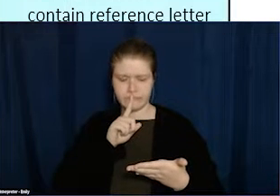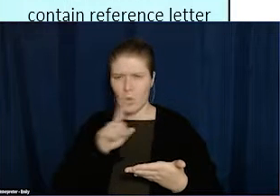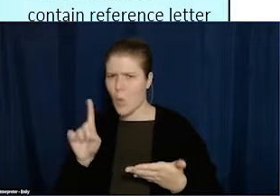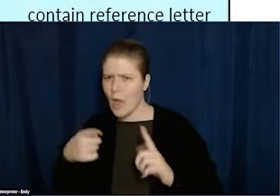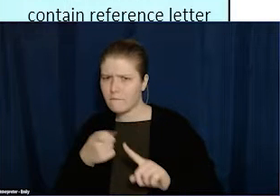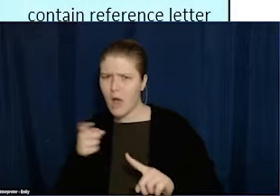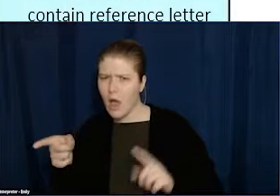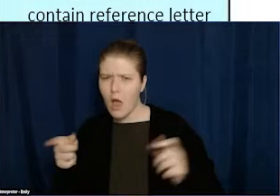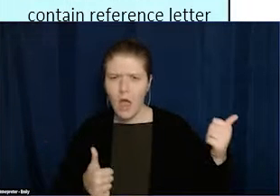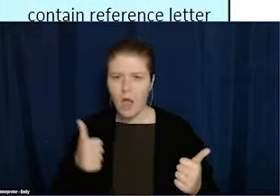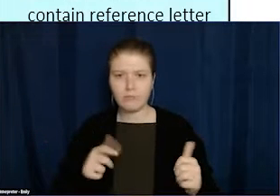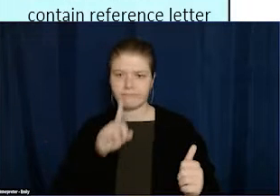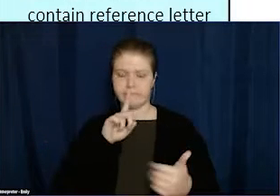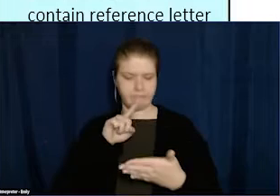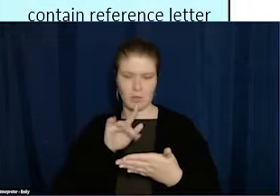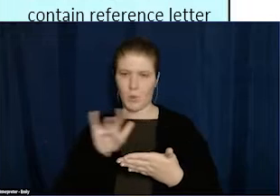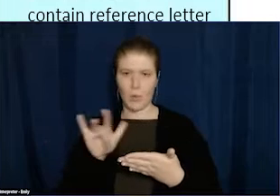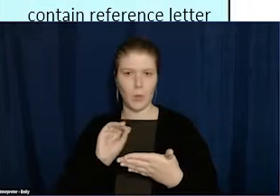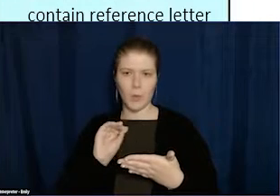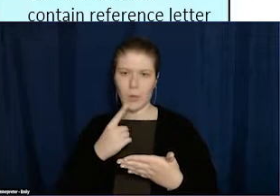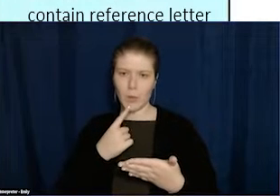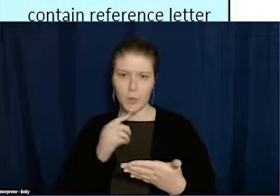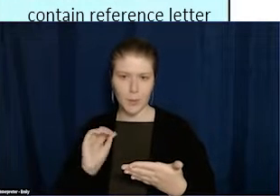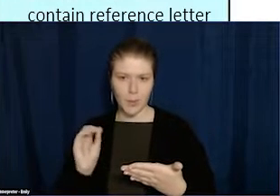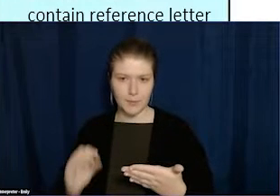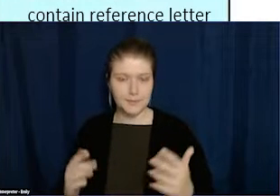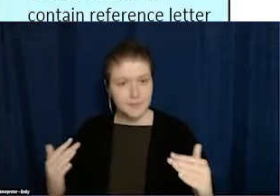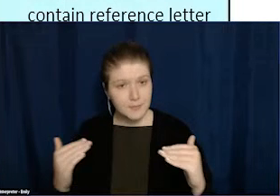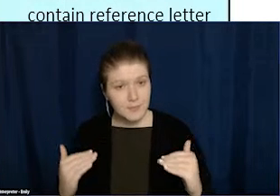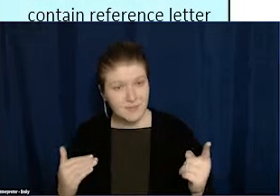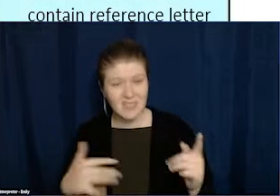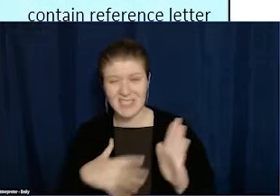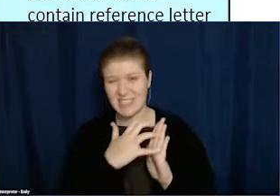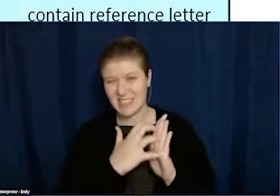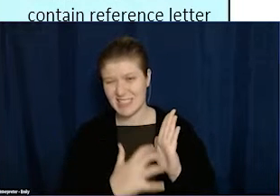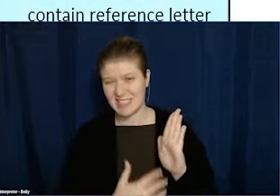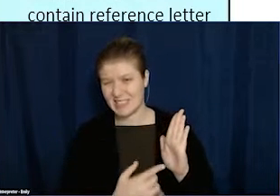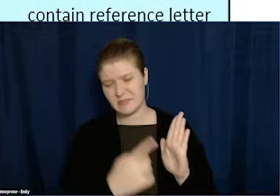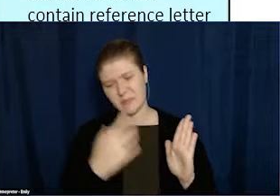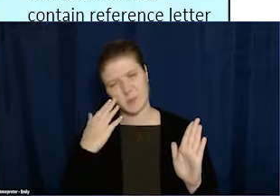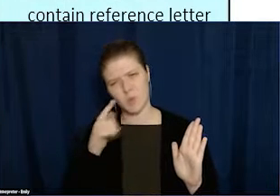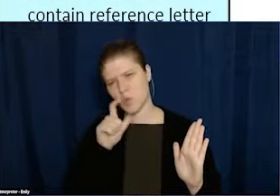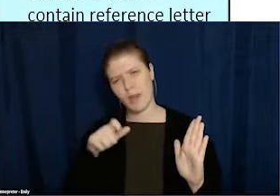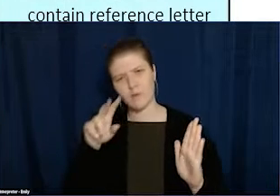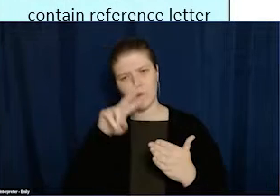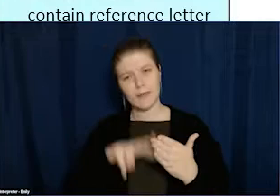So this slide here is a lot of text. And I don't expect people to read it. But the left-hand side are current capabilities,